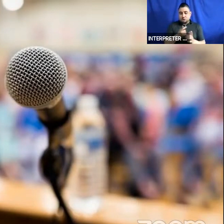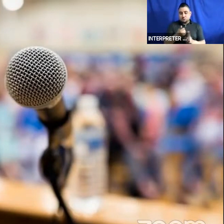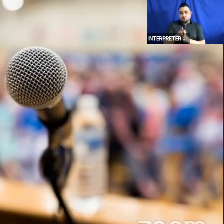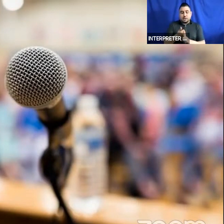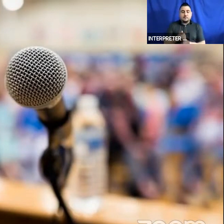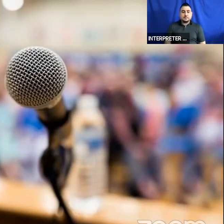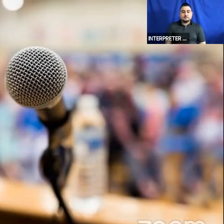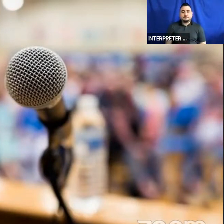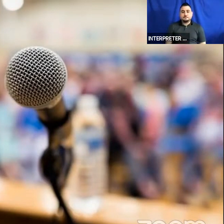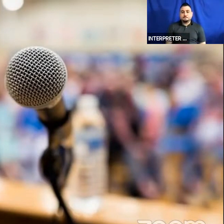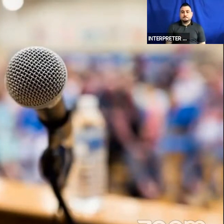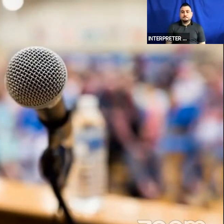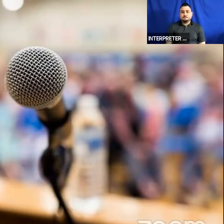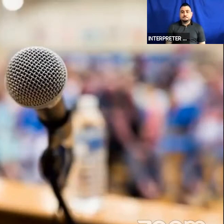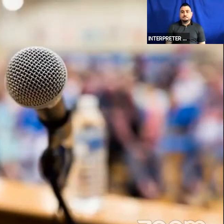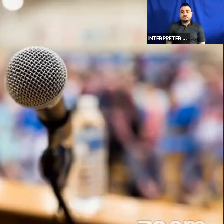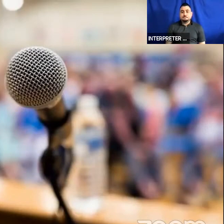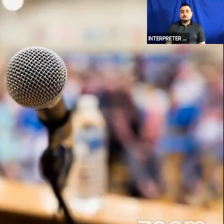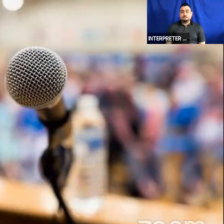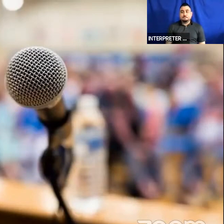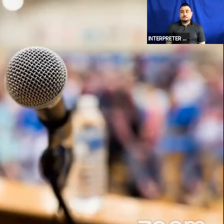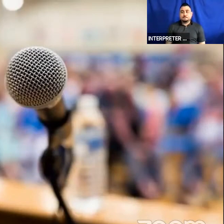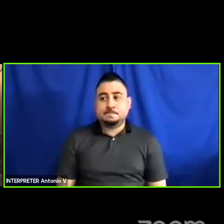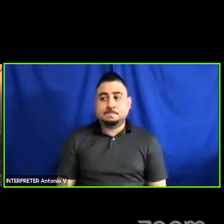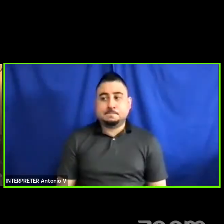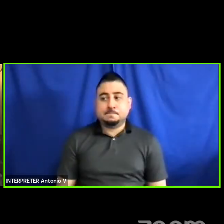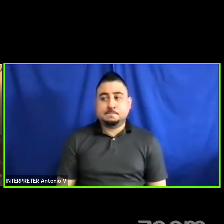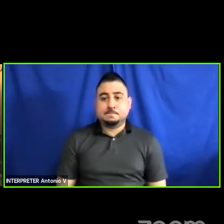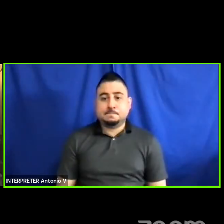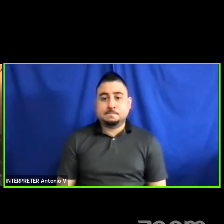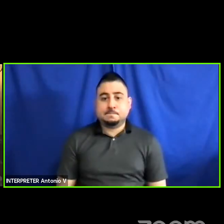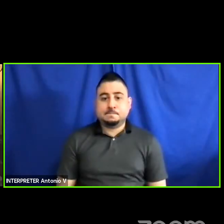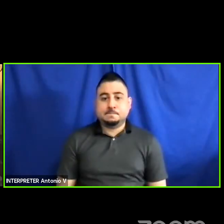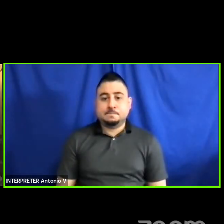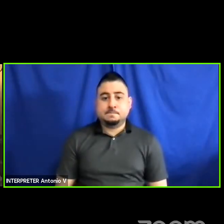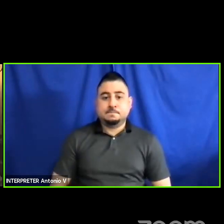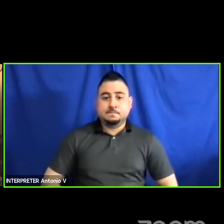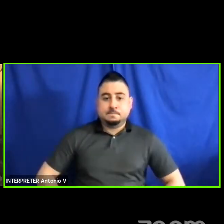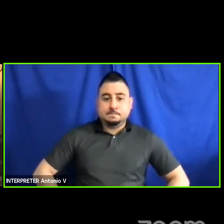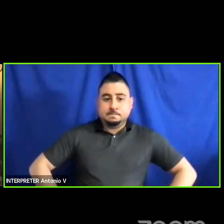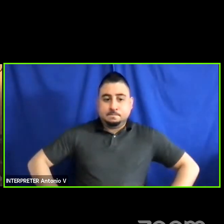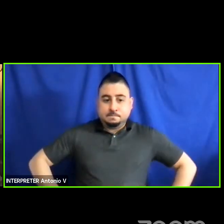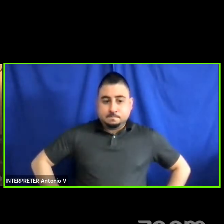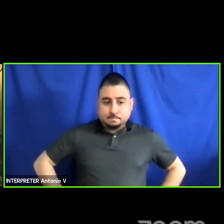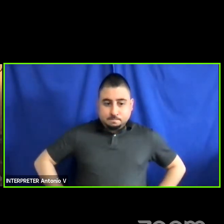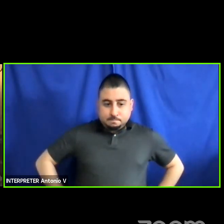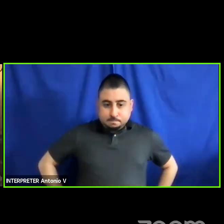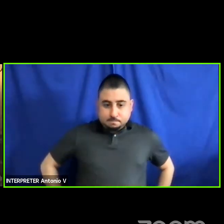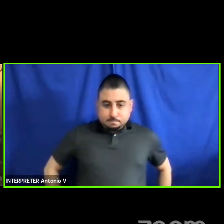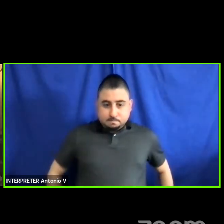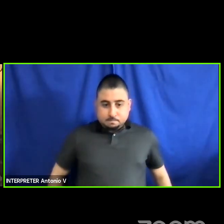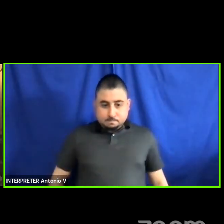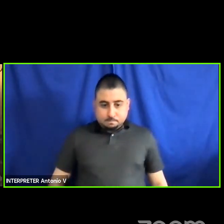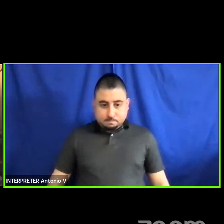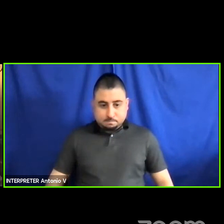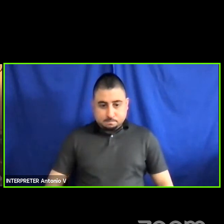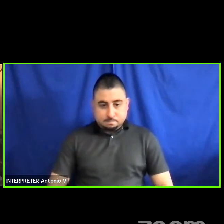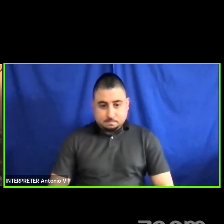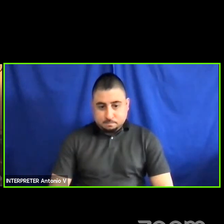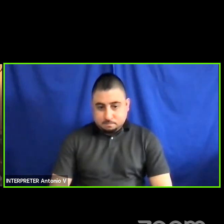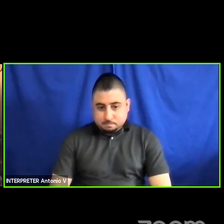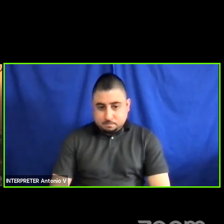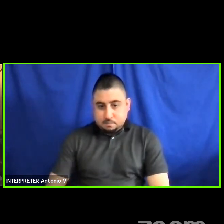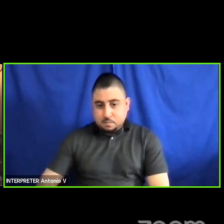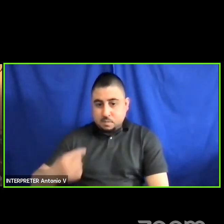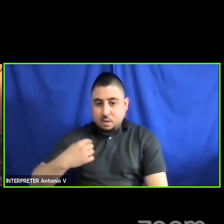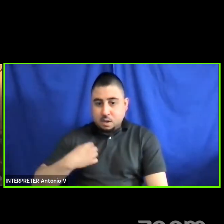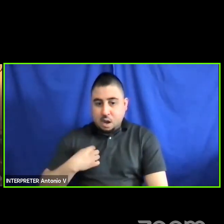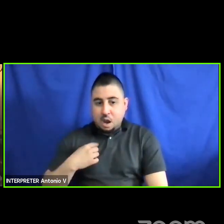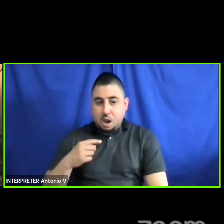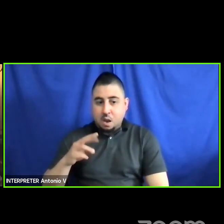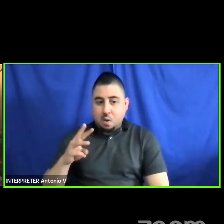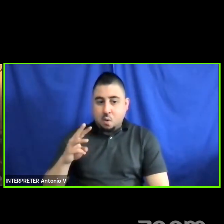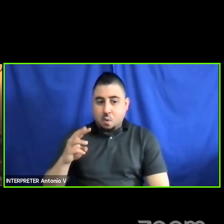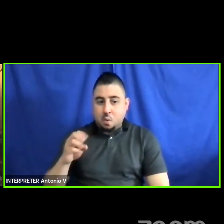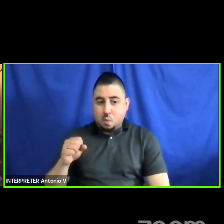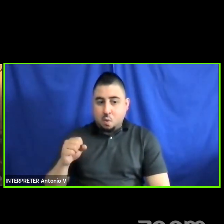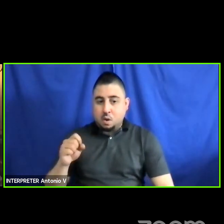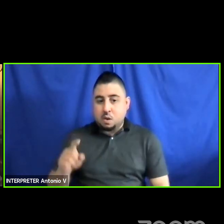I also, sorry, hi, I am Brandon’s girlfriend. I was also wondering in regards